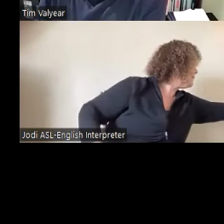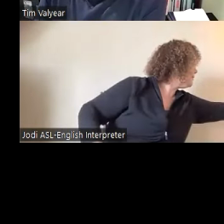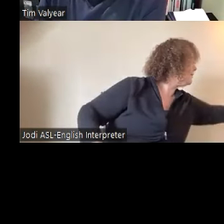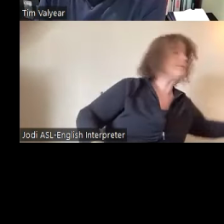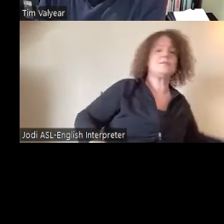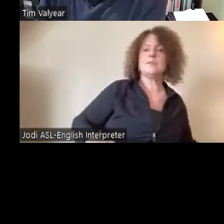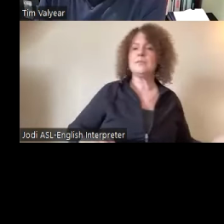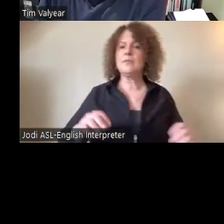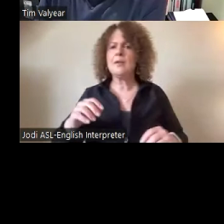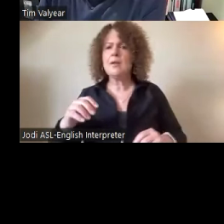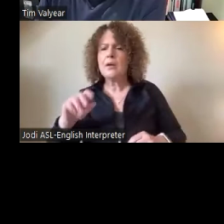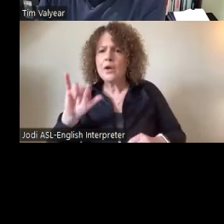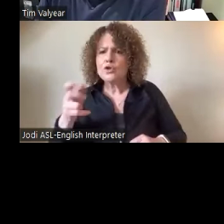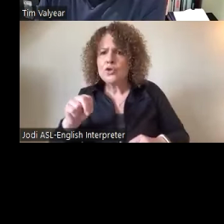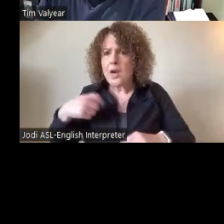delivery of health care services. Okay. Next